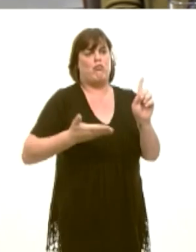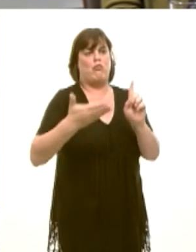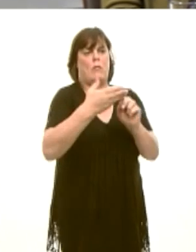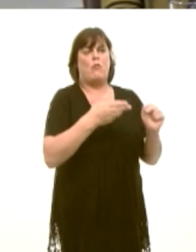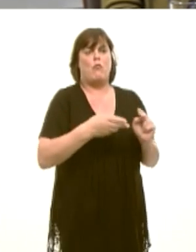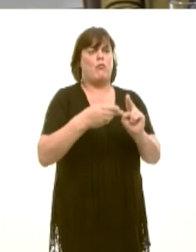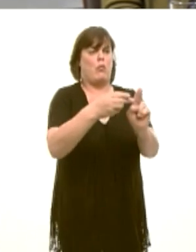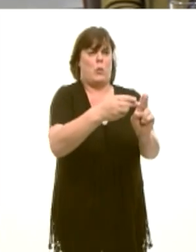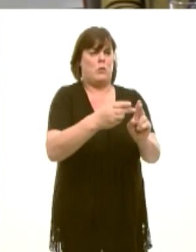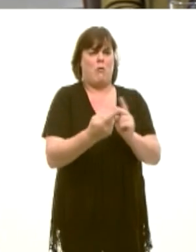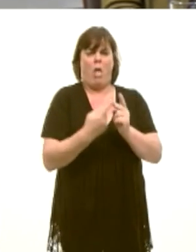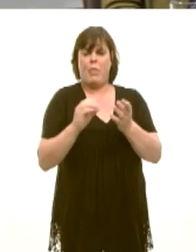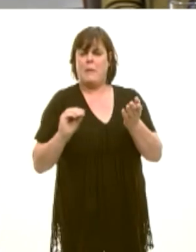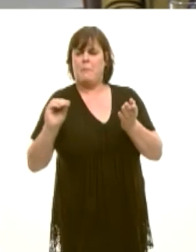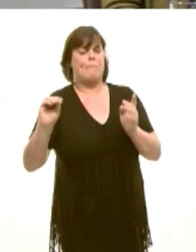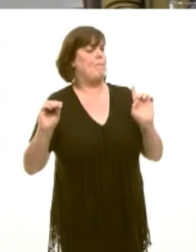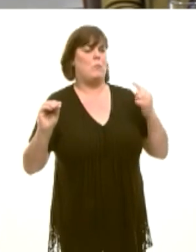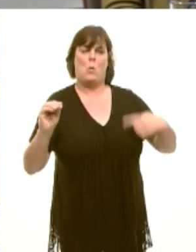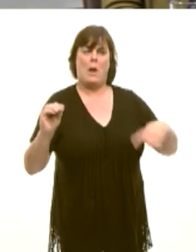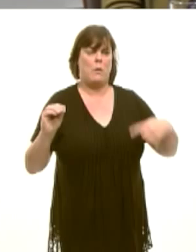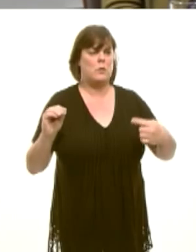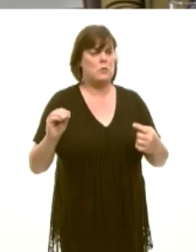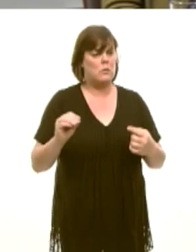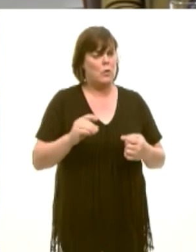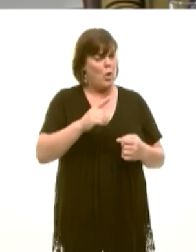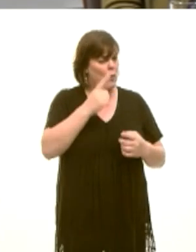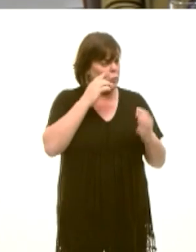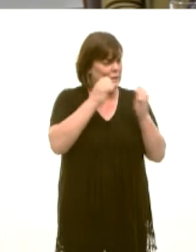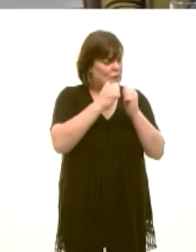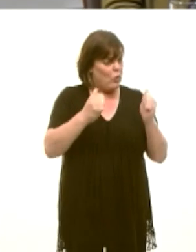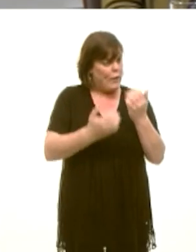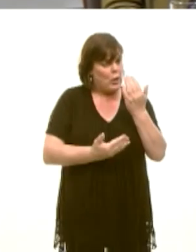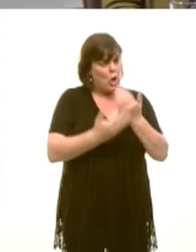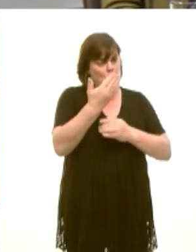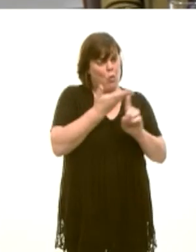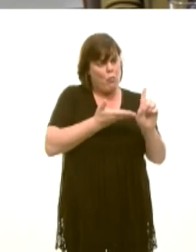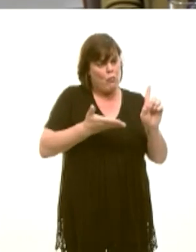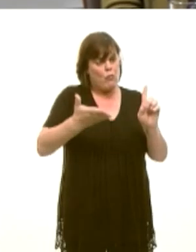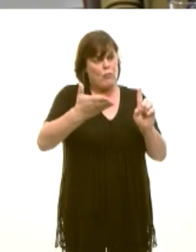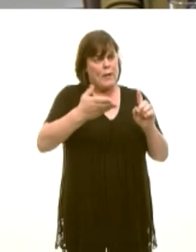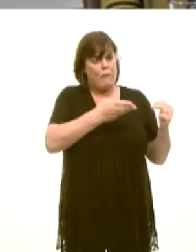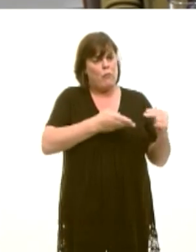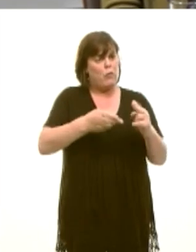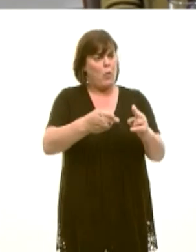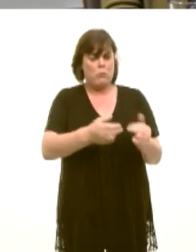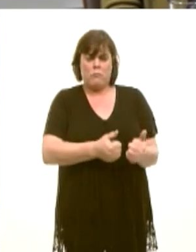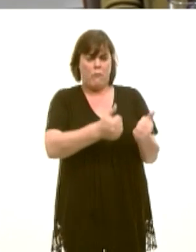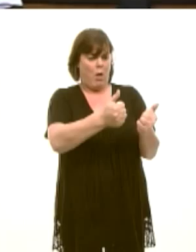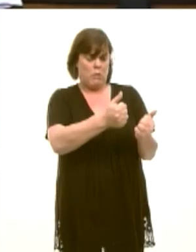If she is saying that she doesnít think that the relief road should be built, that is something that she needs to make clear. I know that there are different views on this. There are